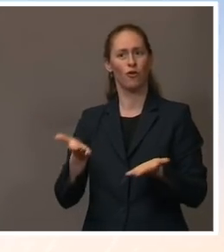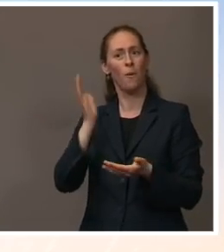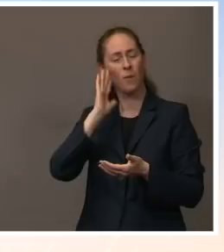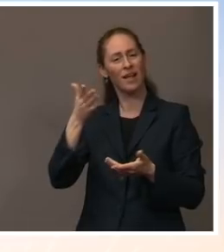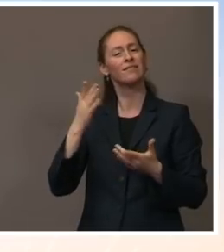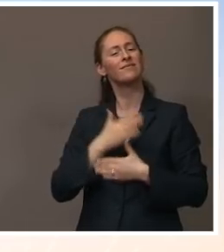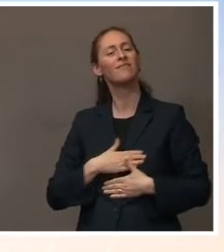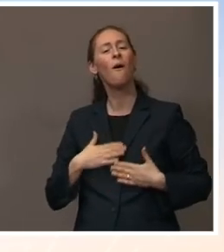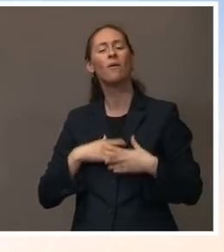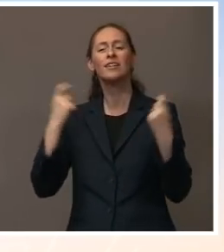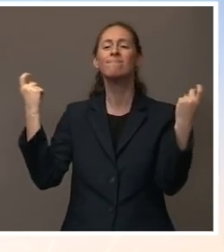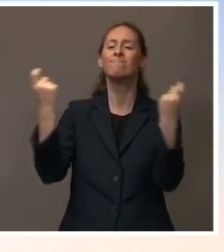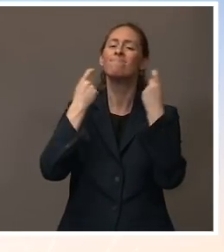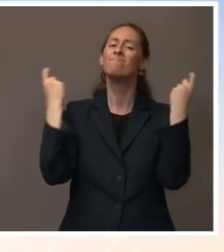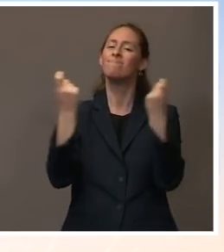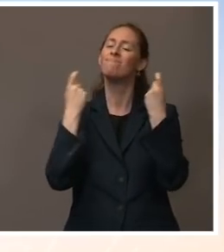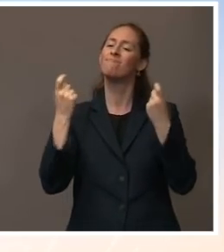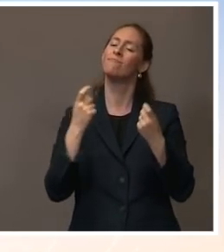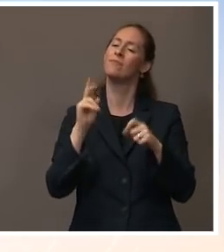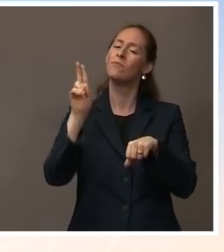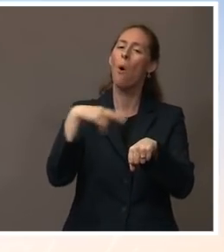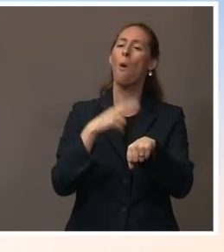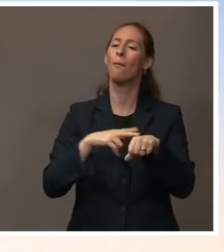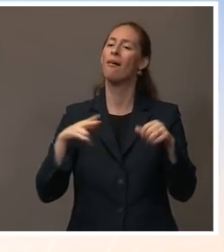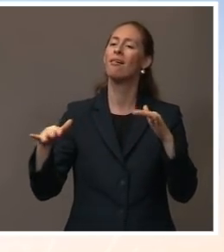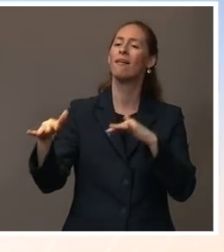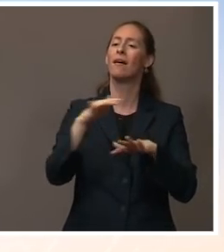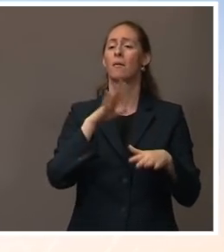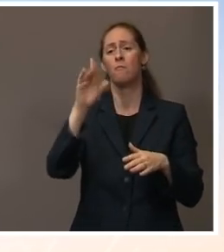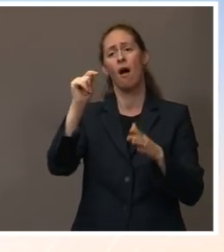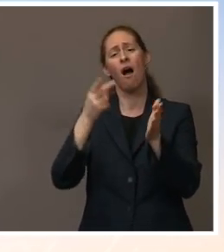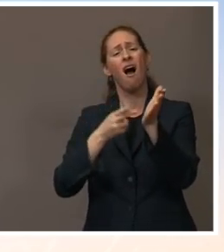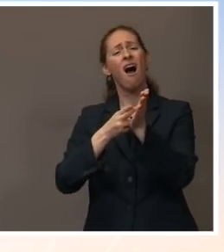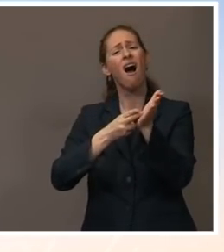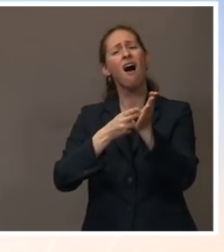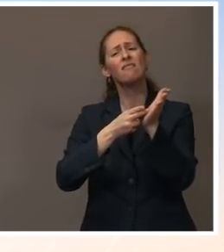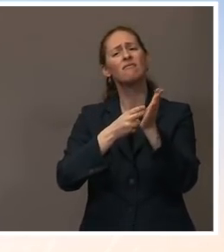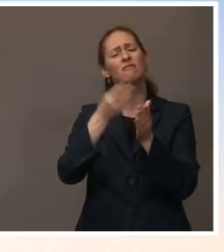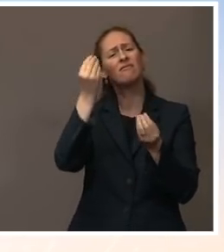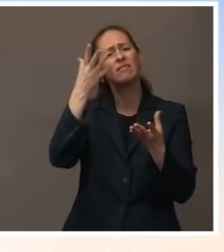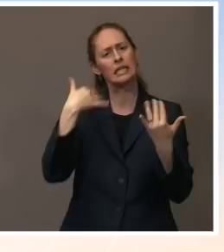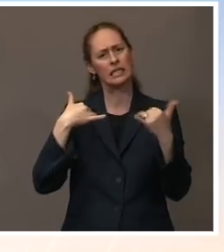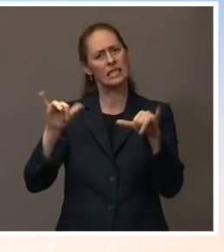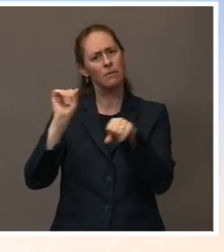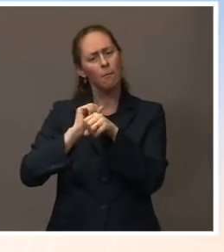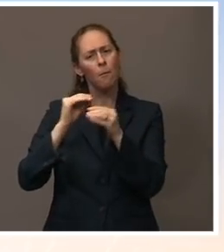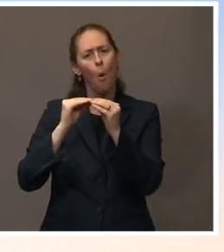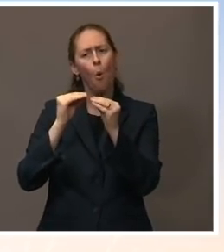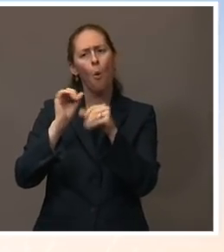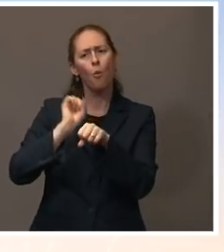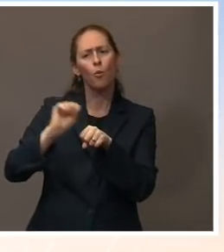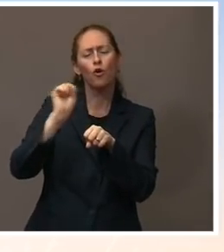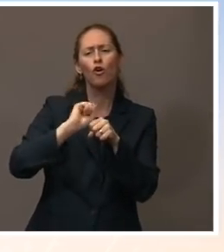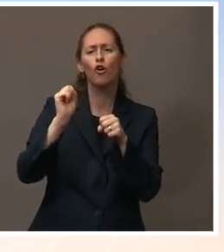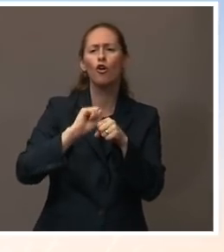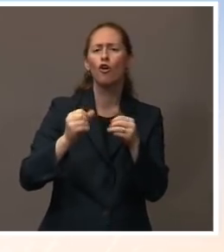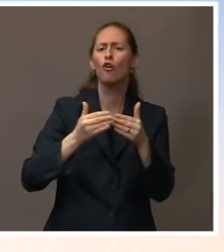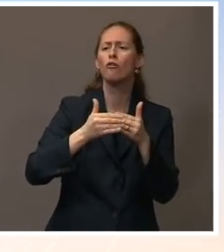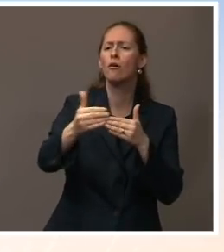But we also are honest about where we need to continue to redouble our efforts. And that's among people who are 18 to 26. That is a small --